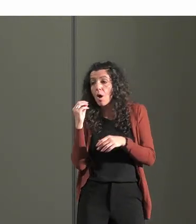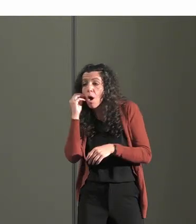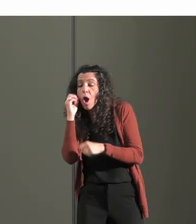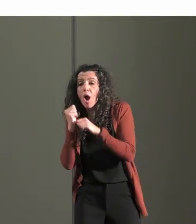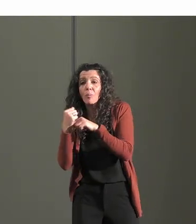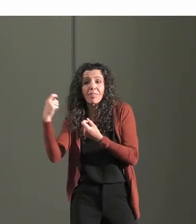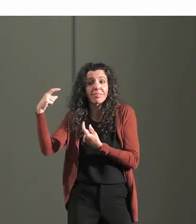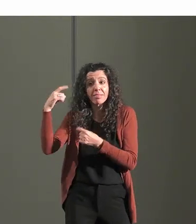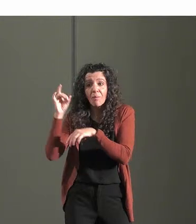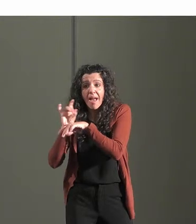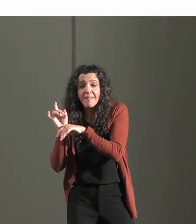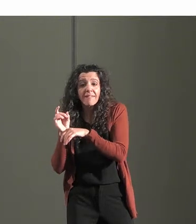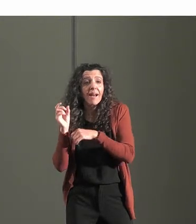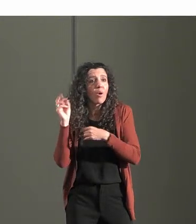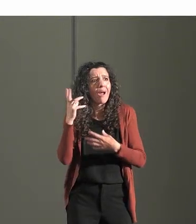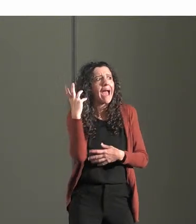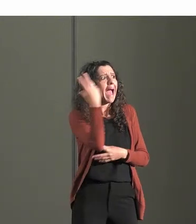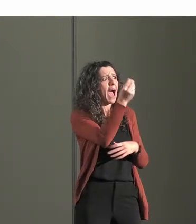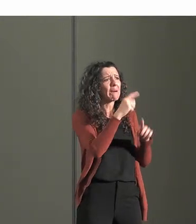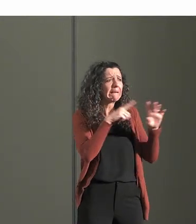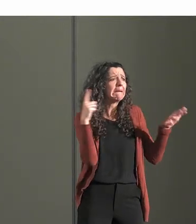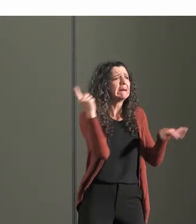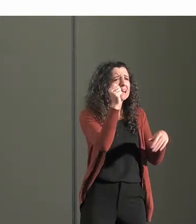conversations with live transcribe we have 70 languages